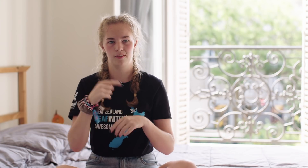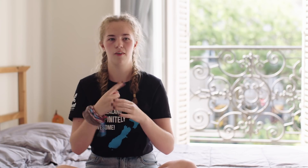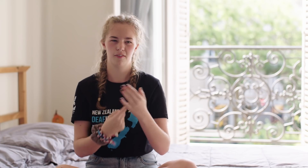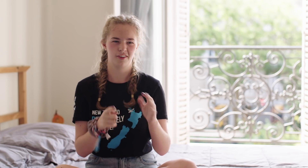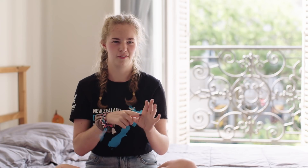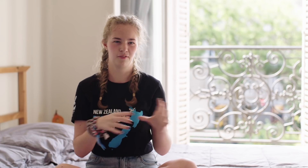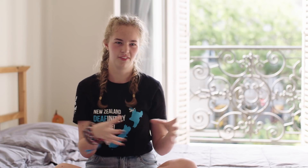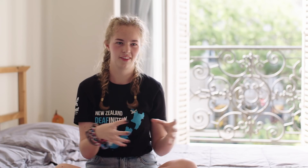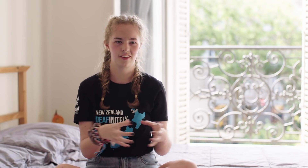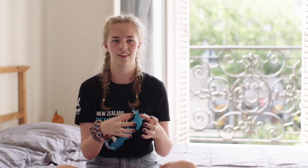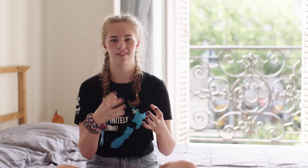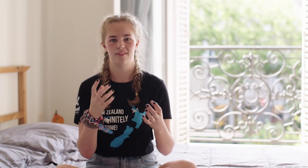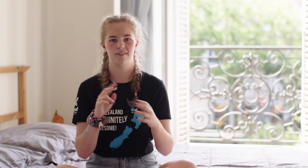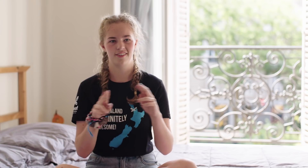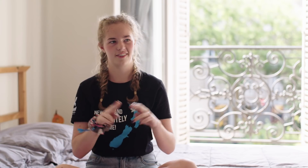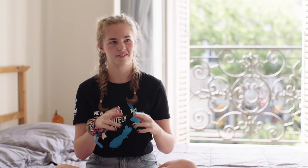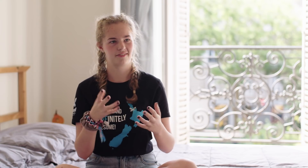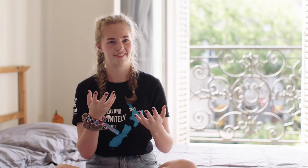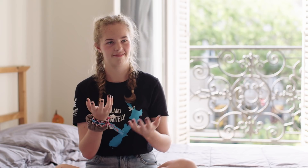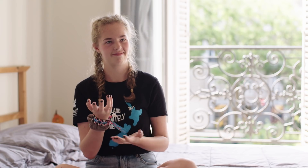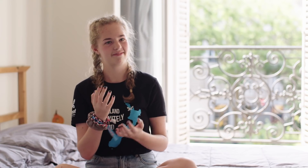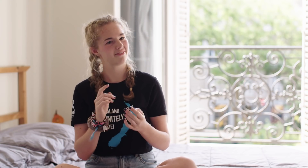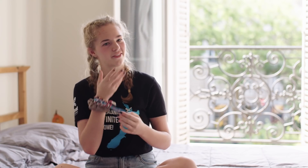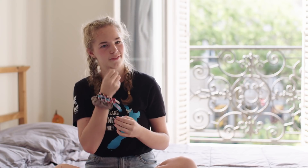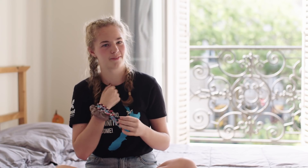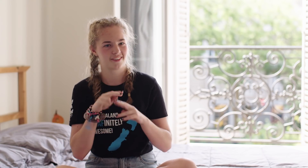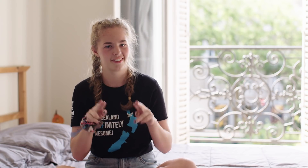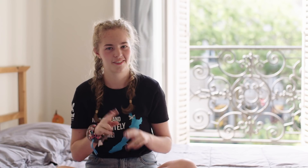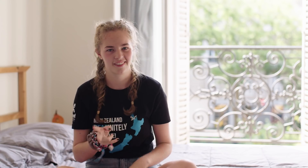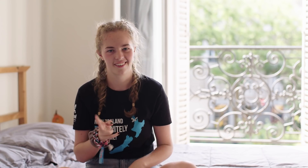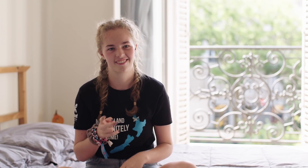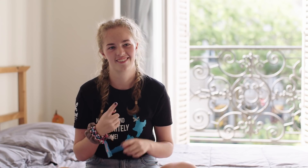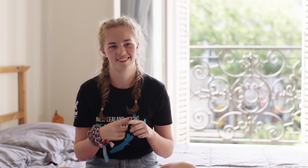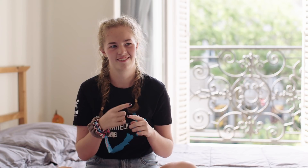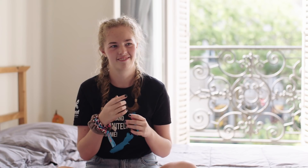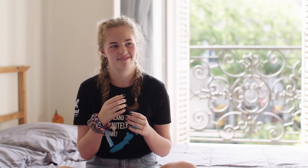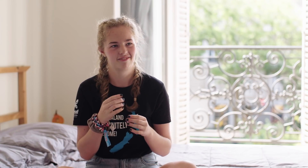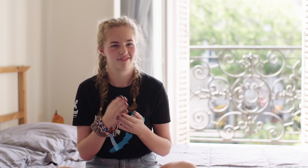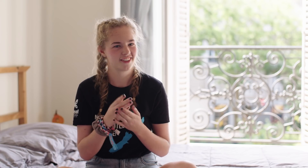international Deaf adults. So, yeah. I get to use International Sign again